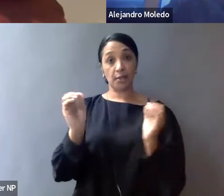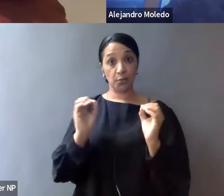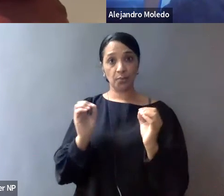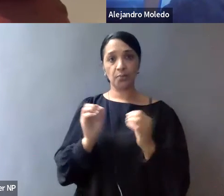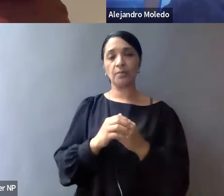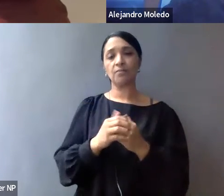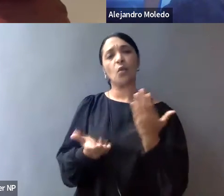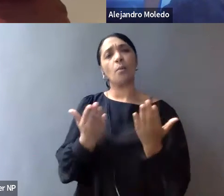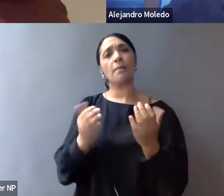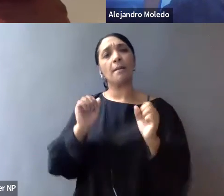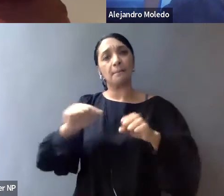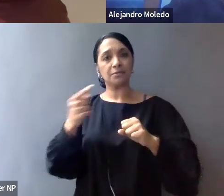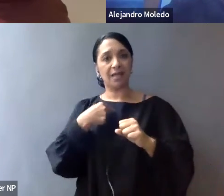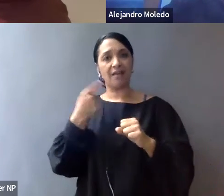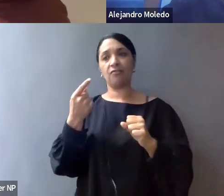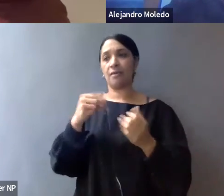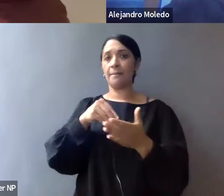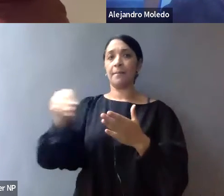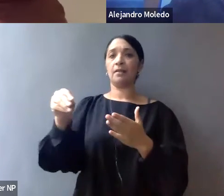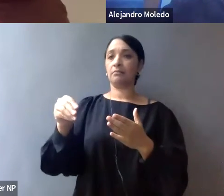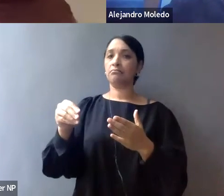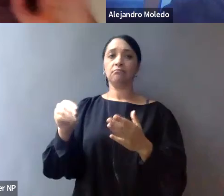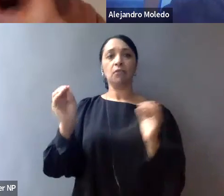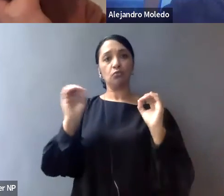to travel for free in public transport,